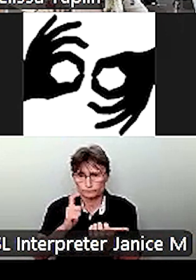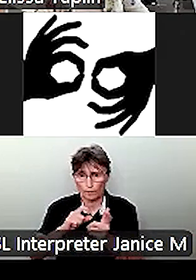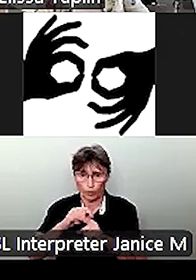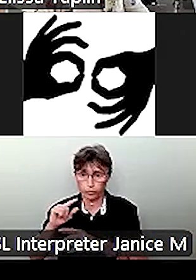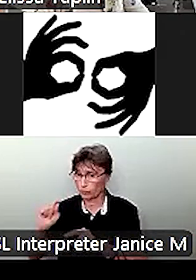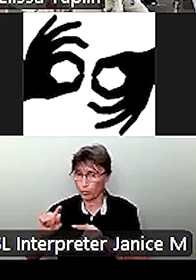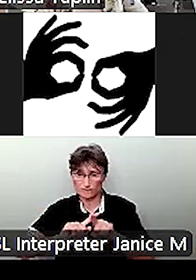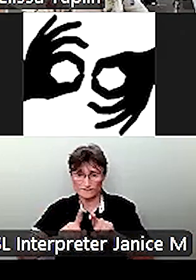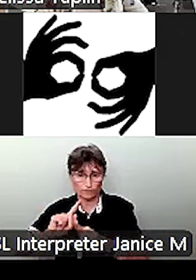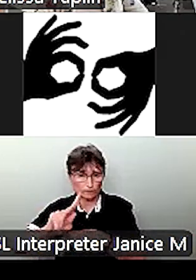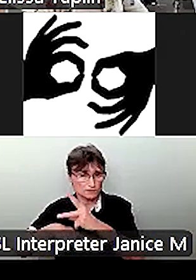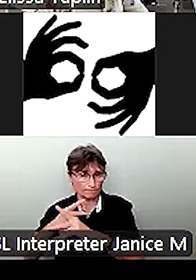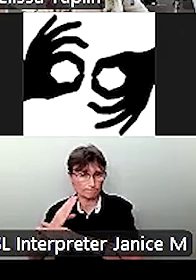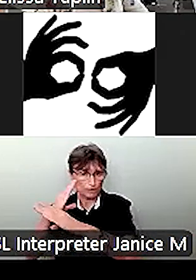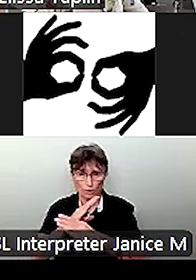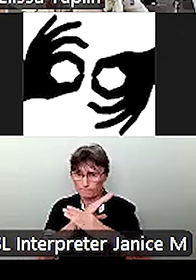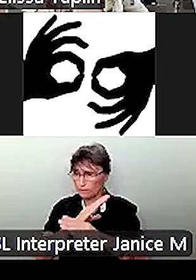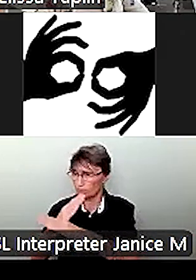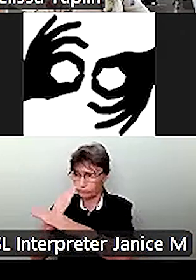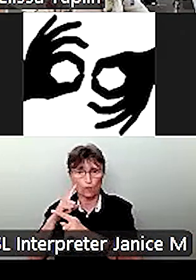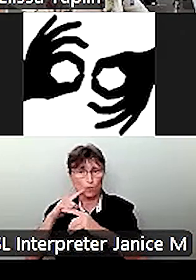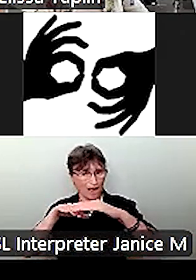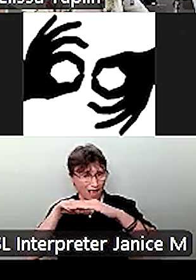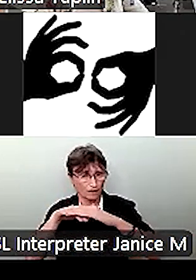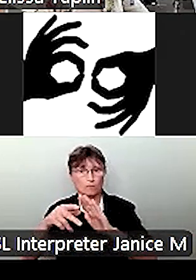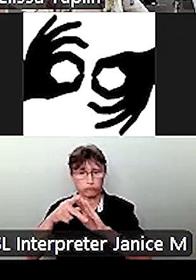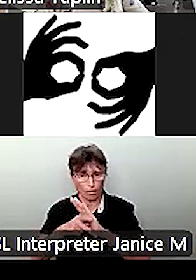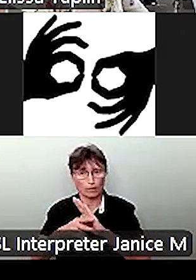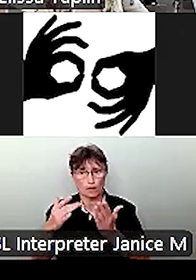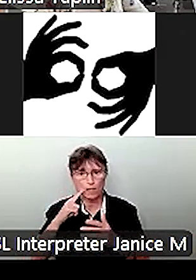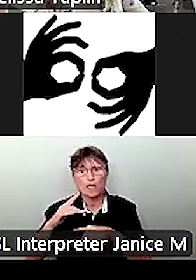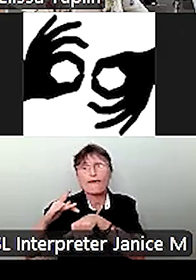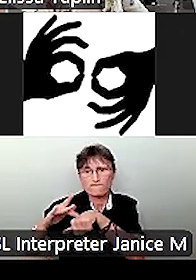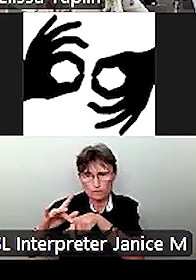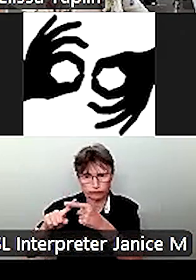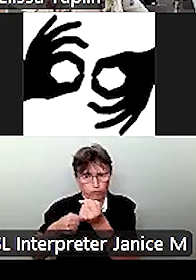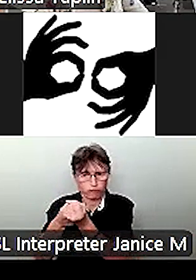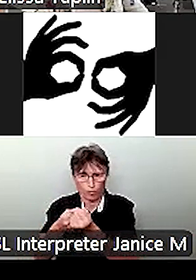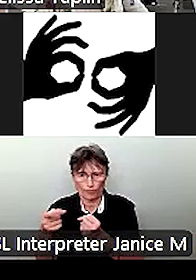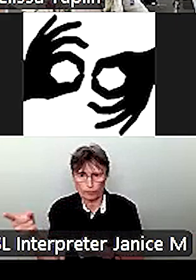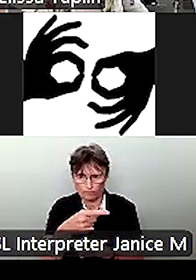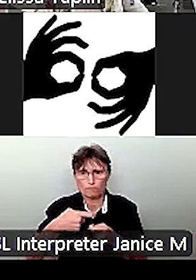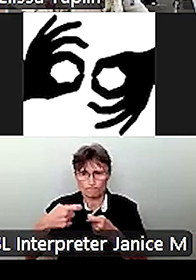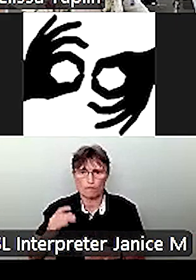Support & Accessibility Policy is available for those who may need support from program staff or